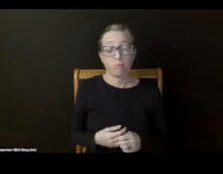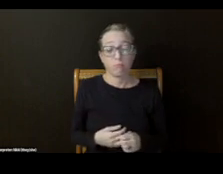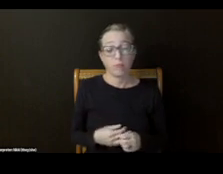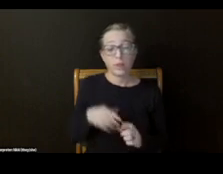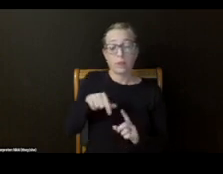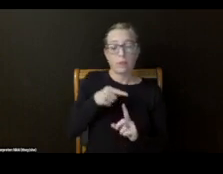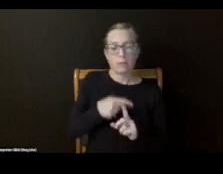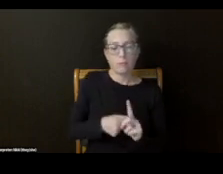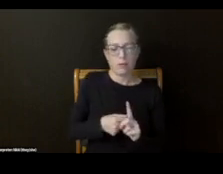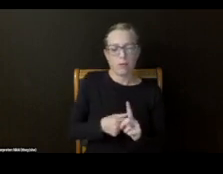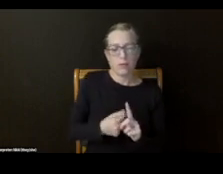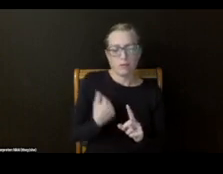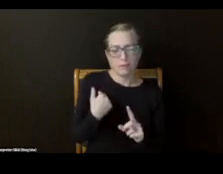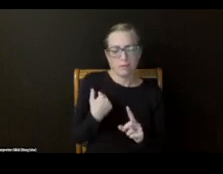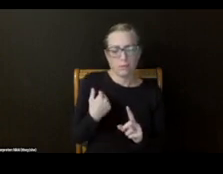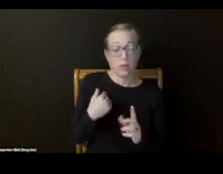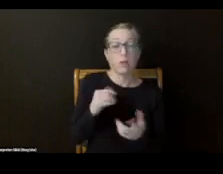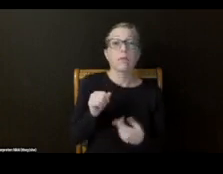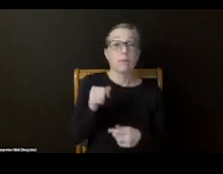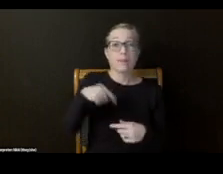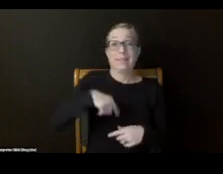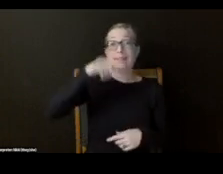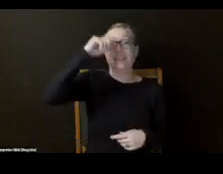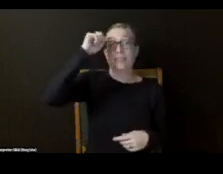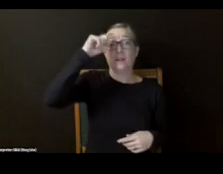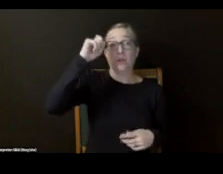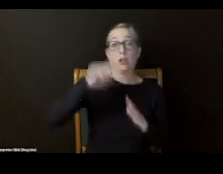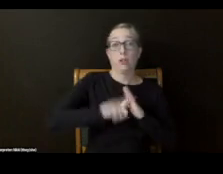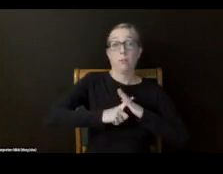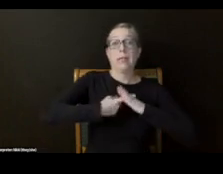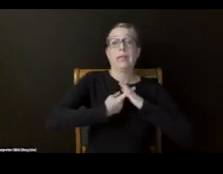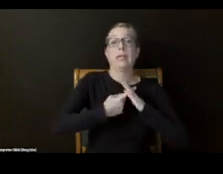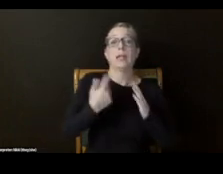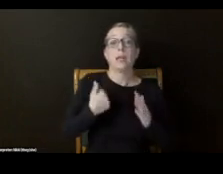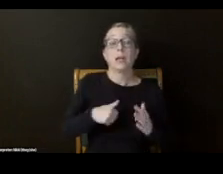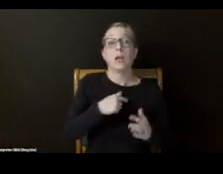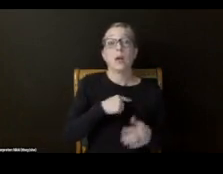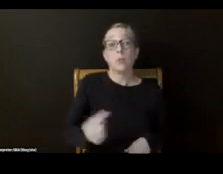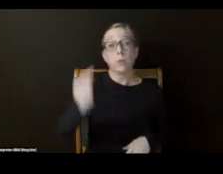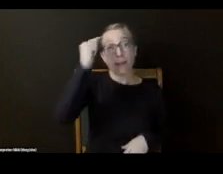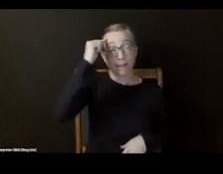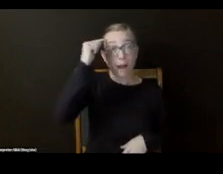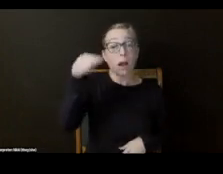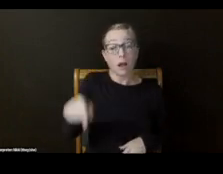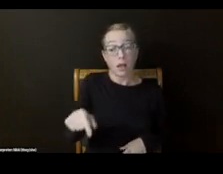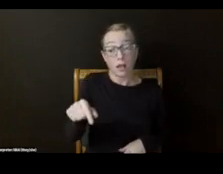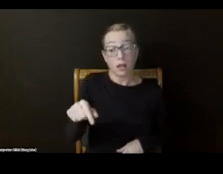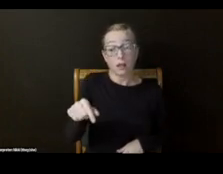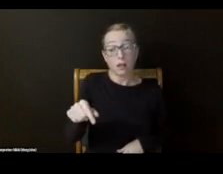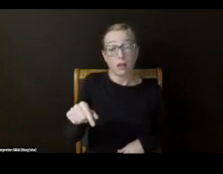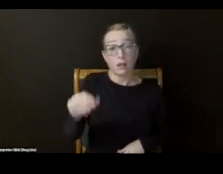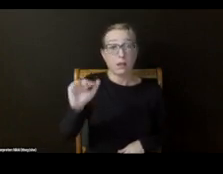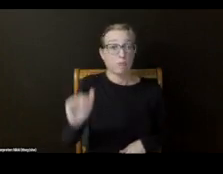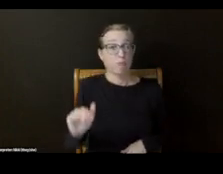even we thought Mina was going to school A. And we were so excited.